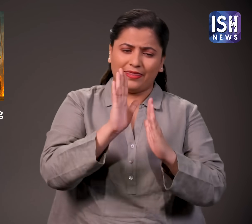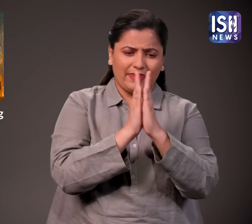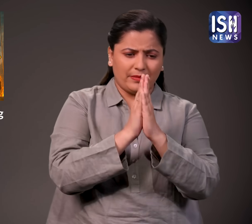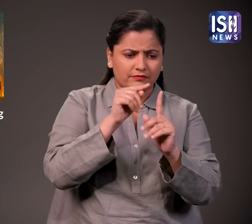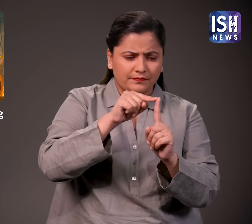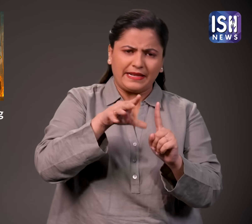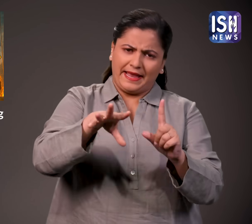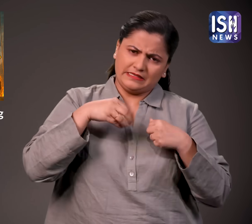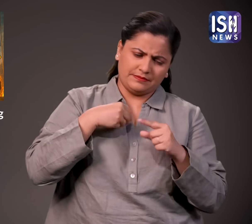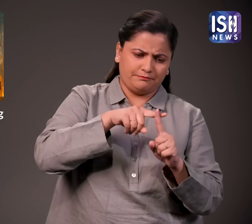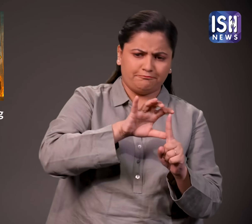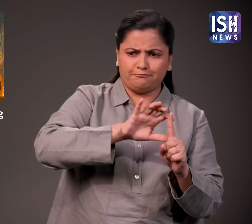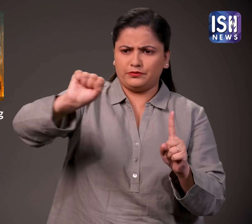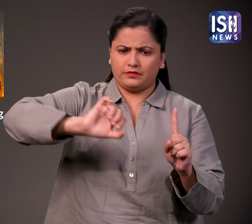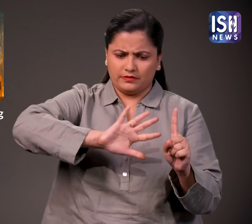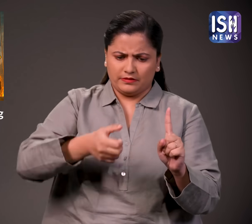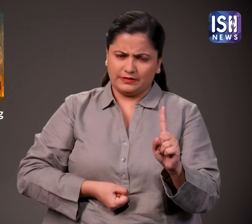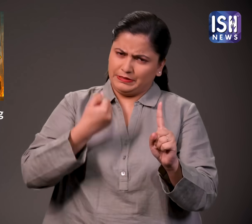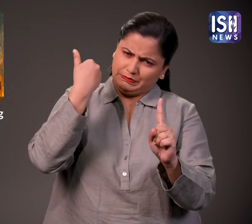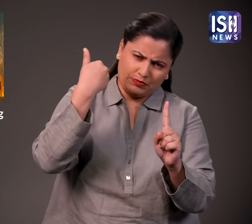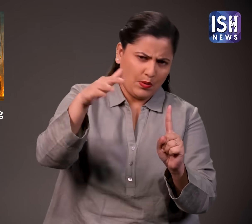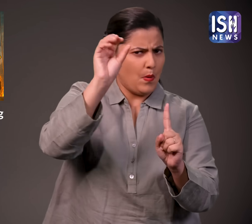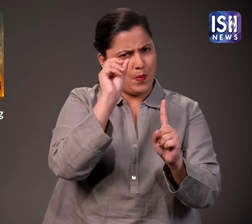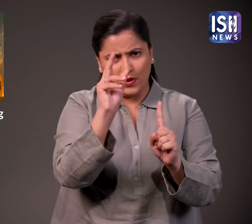Though Thailand agreed to the decision,